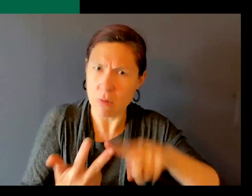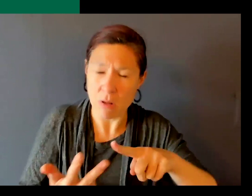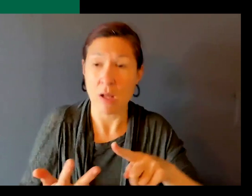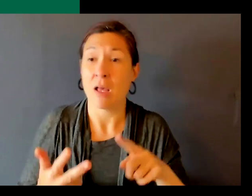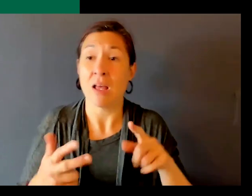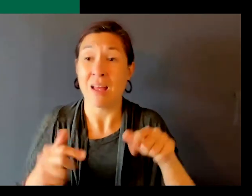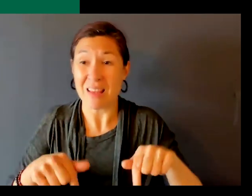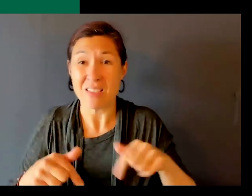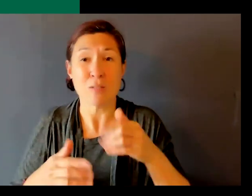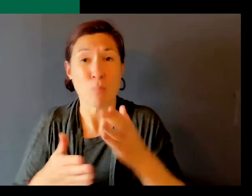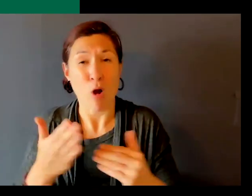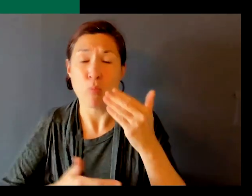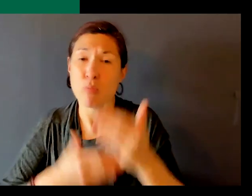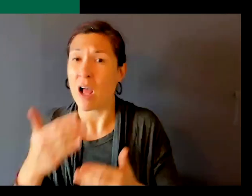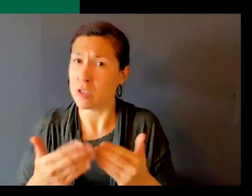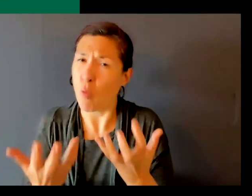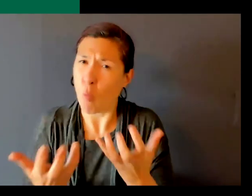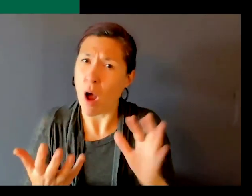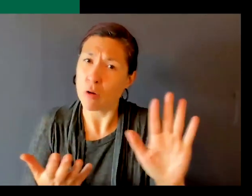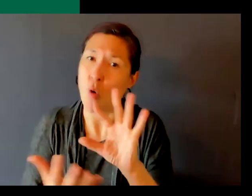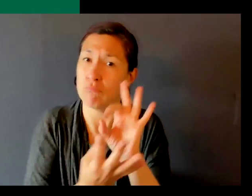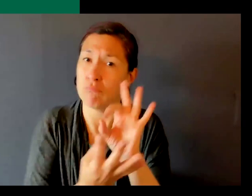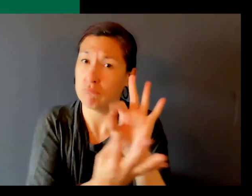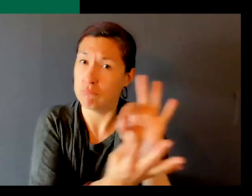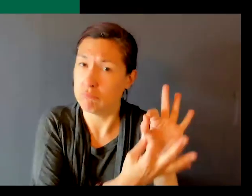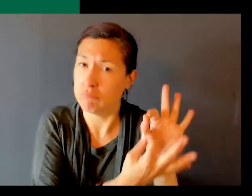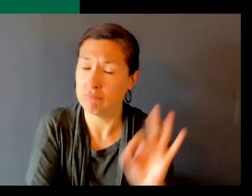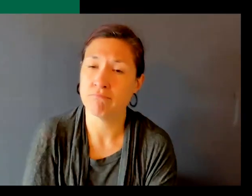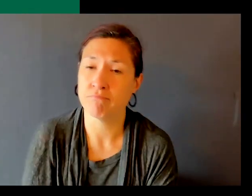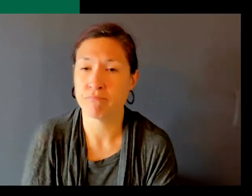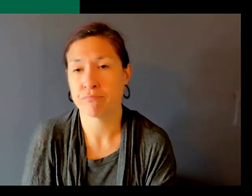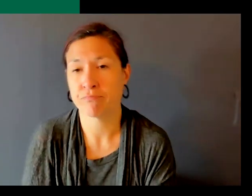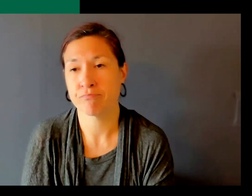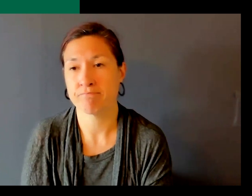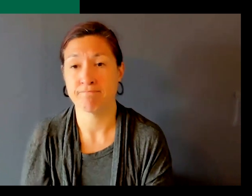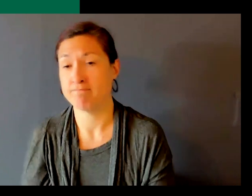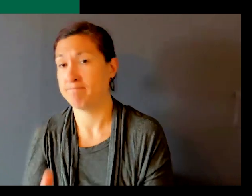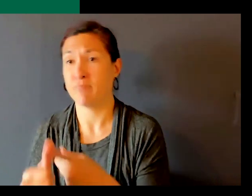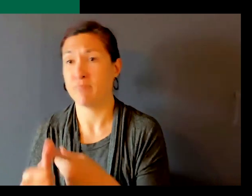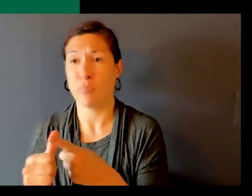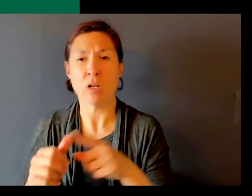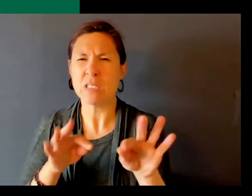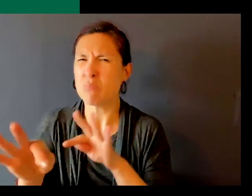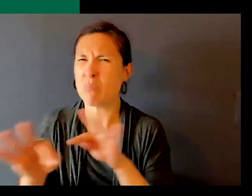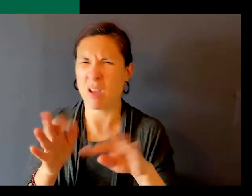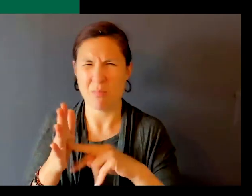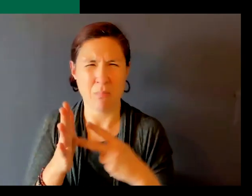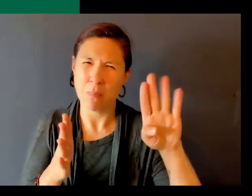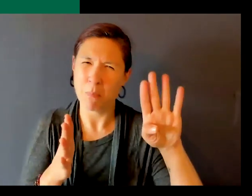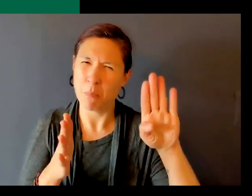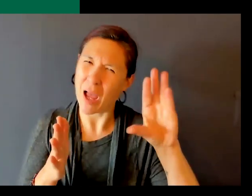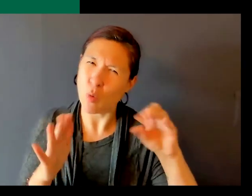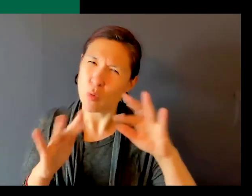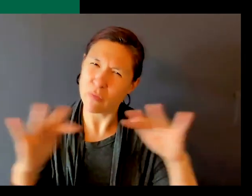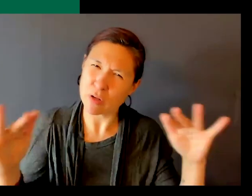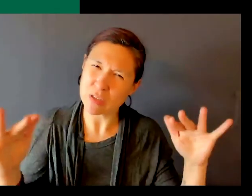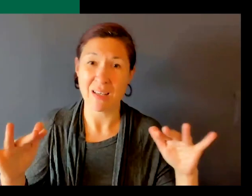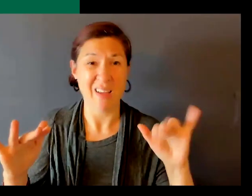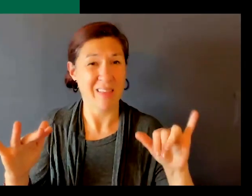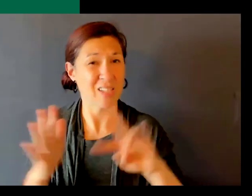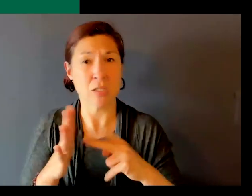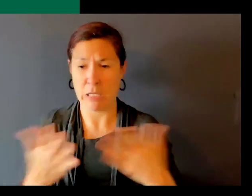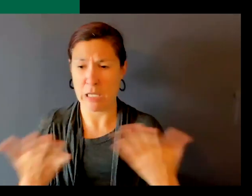And in addition to our conservation, restoration, and management work, we run outdoor and wildlife education programs across the state, partnering in schools, and we provide technical assistance to communities, ah, on projects like dam removals to restore rivers and, ah, and restore cranberry bogs and wetlands, and we provide public access with over 300 public boat ramps and fishing piers across the state.